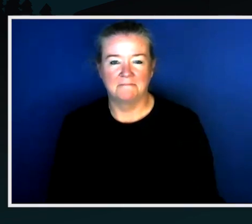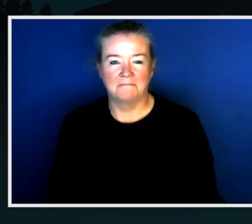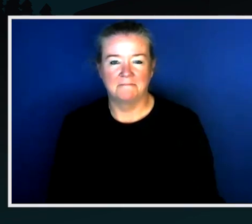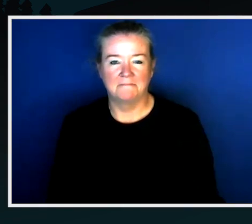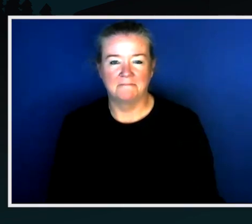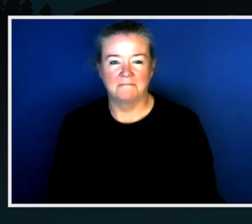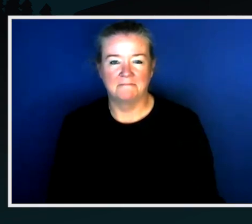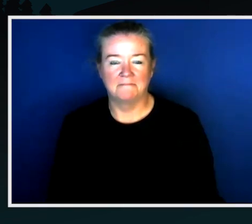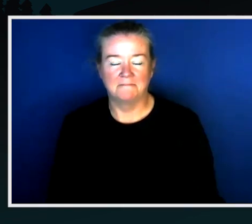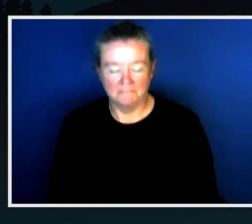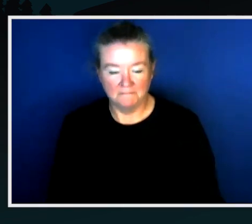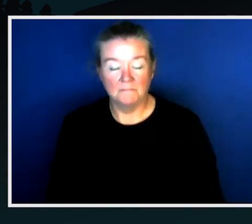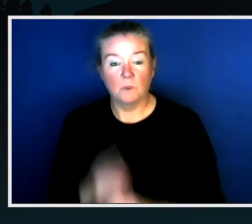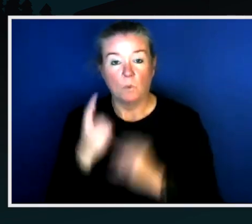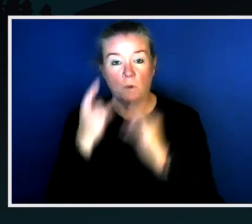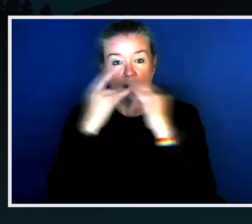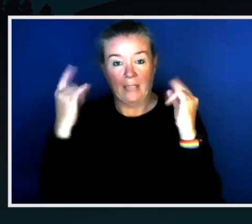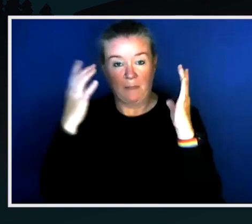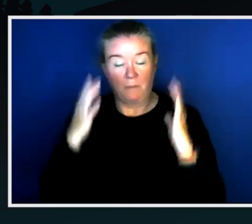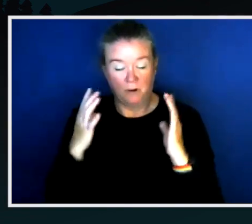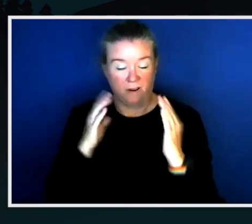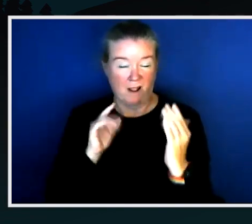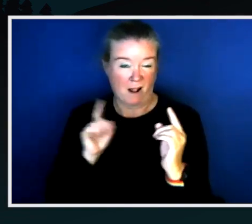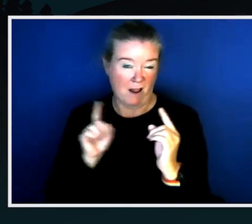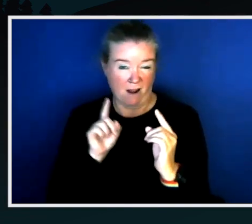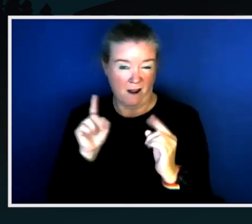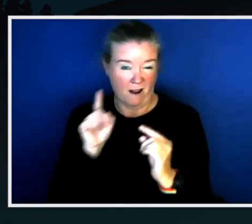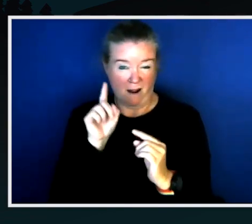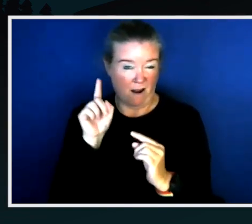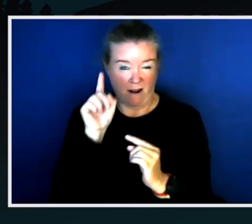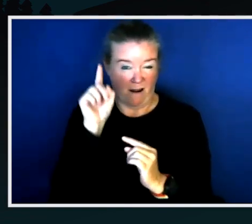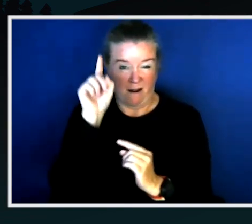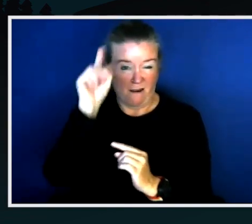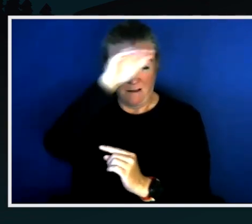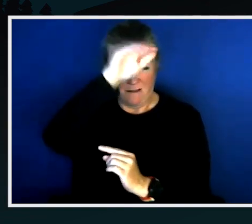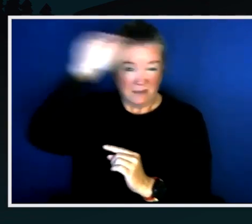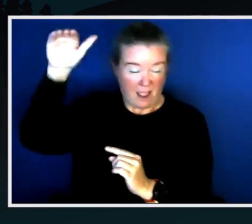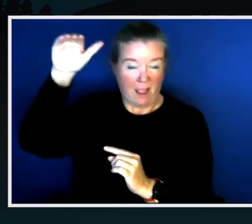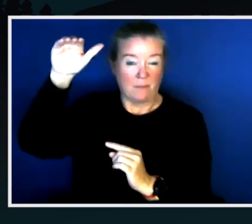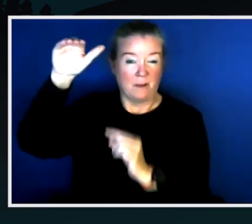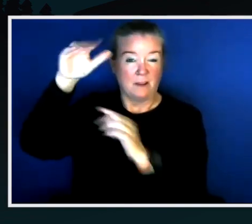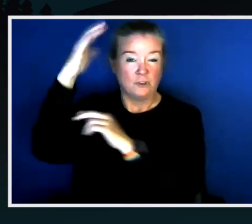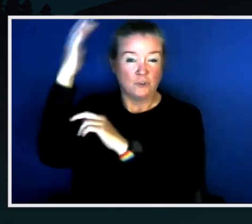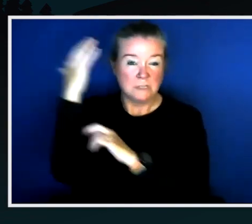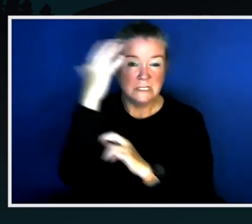One camper approaches the top of the 40-foot tower, which is in a clearing surrounded by trees.